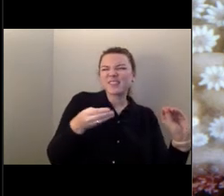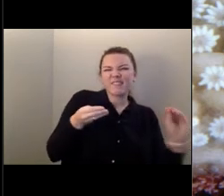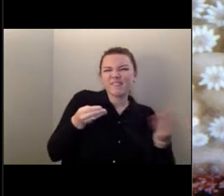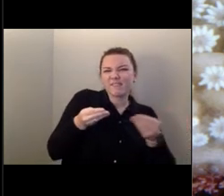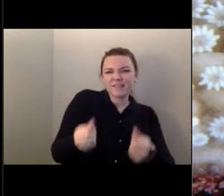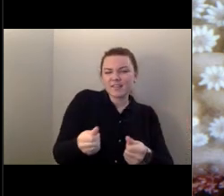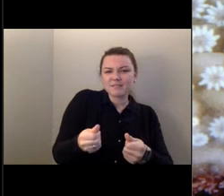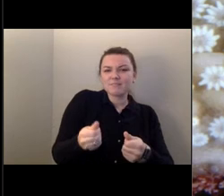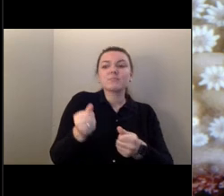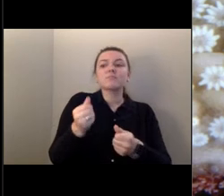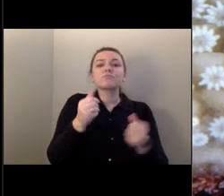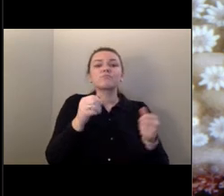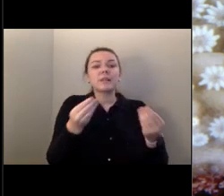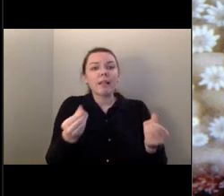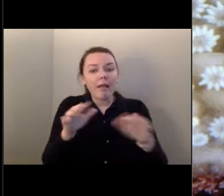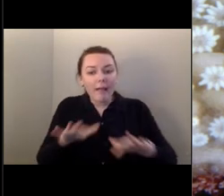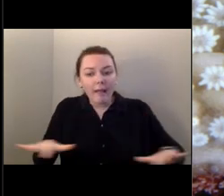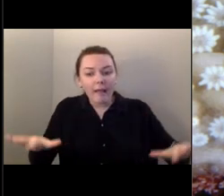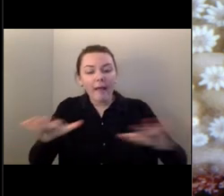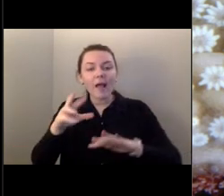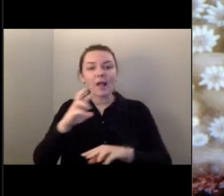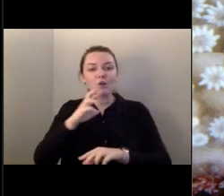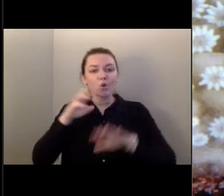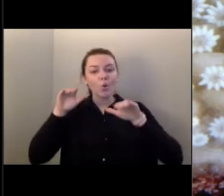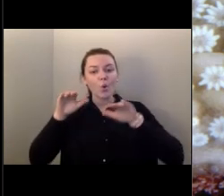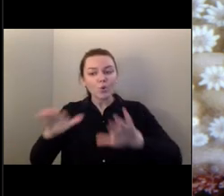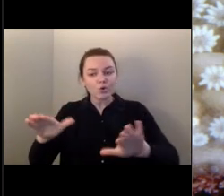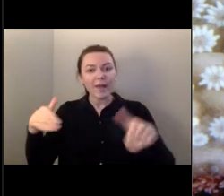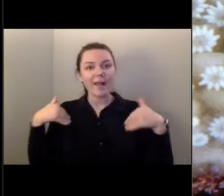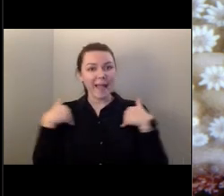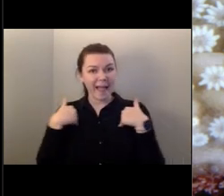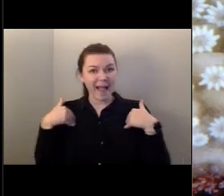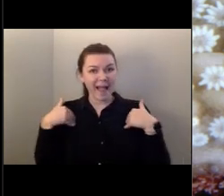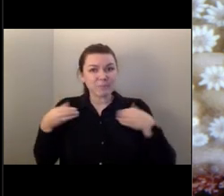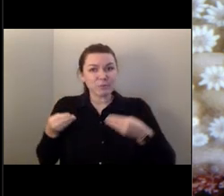And so our food comes from these places, right?